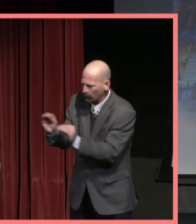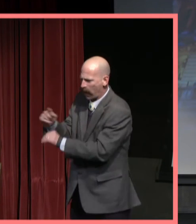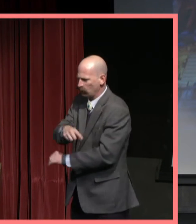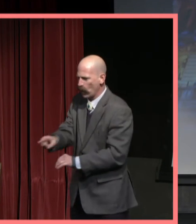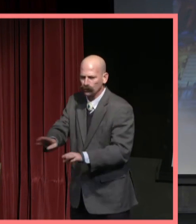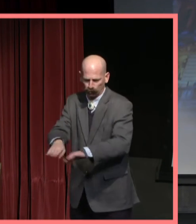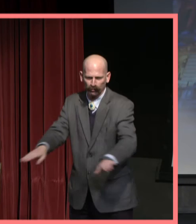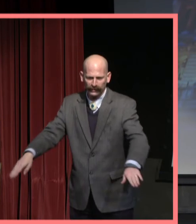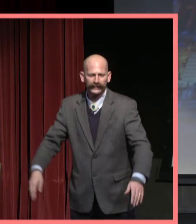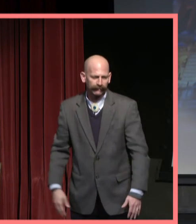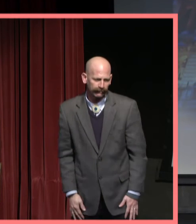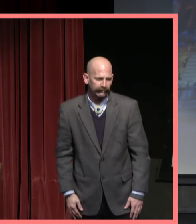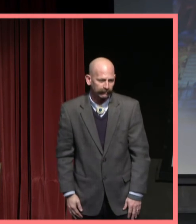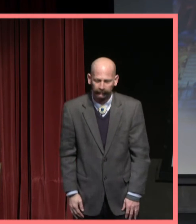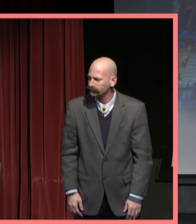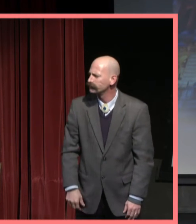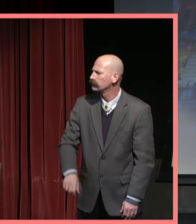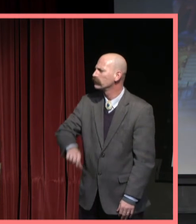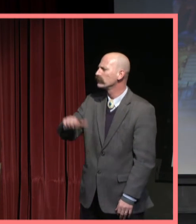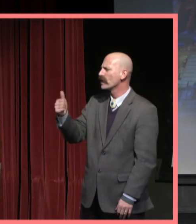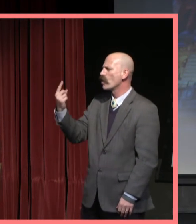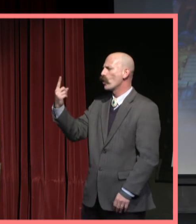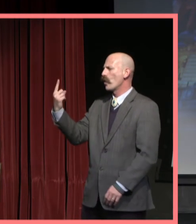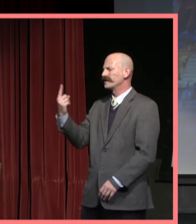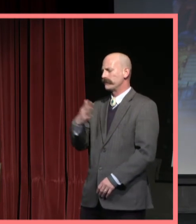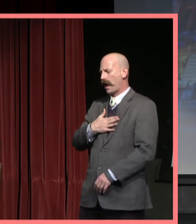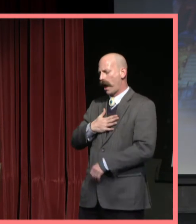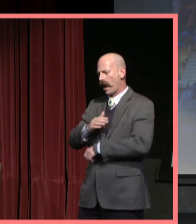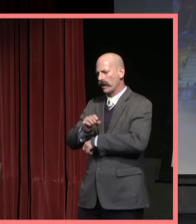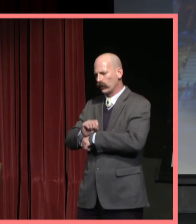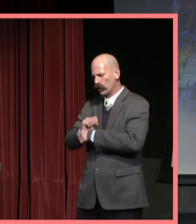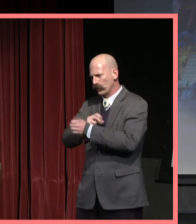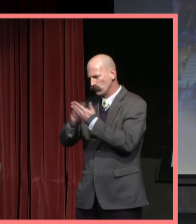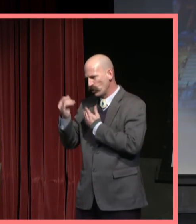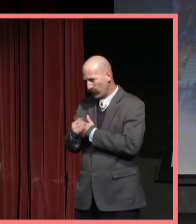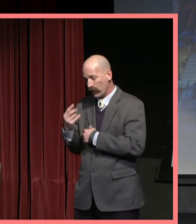Another example of something I've been working on is a project called C02morrow.